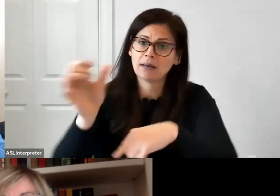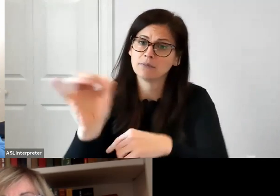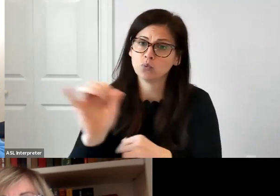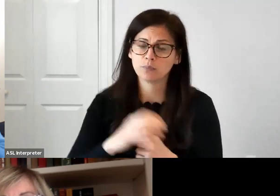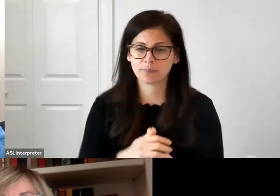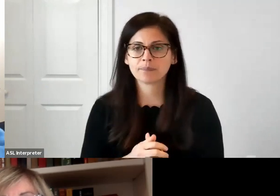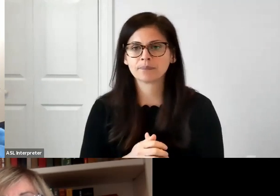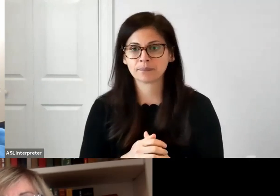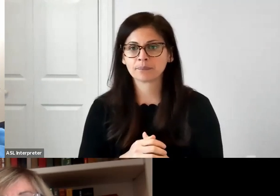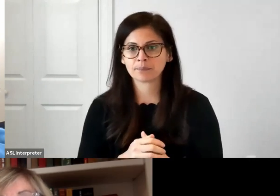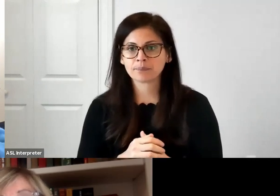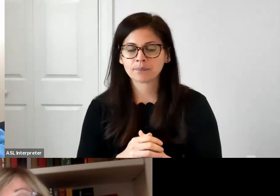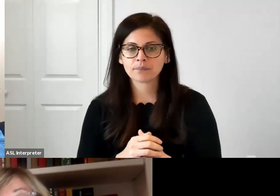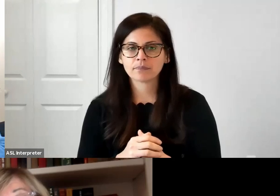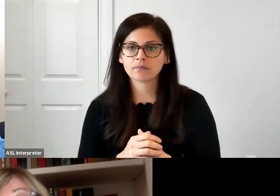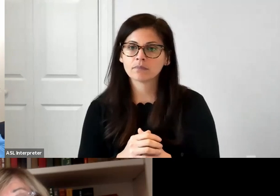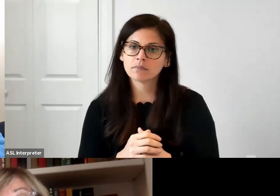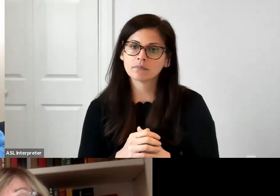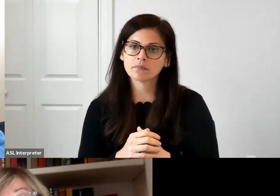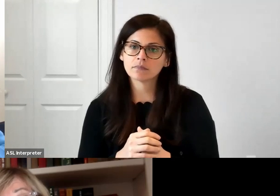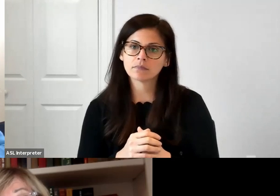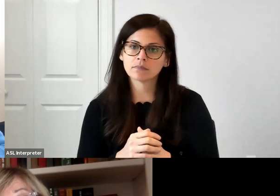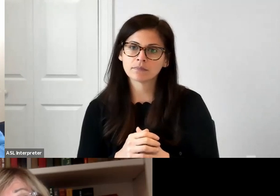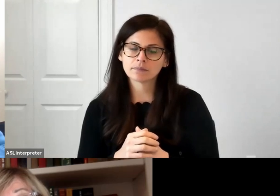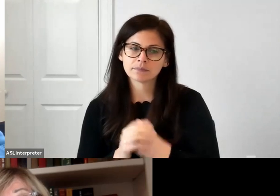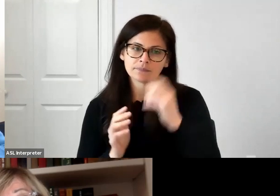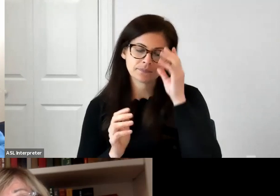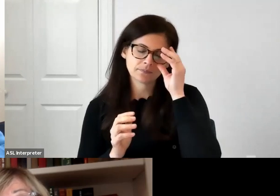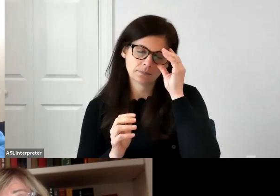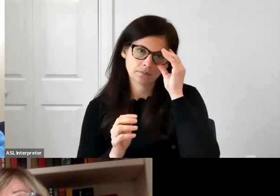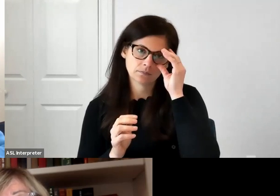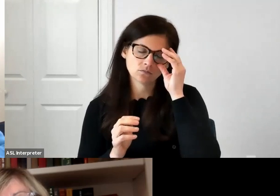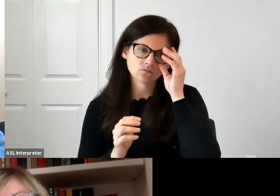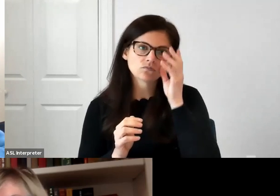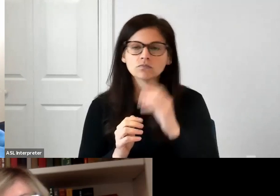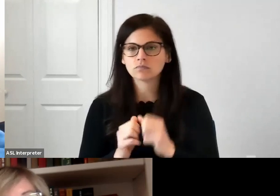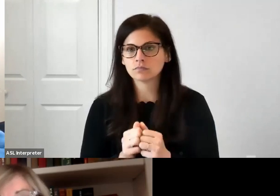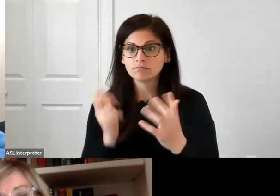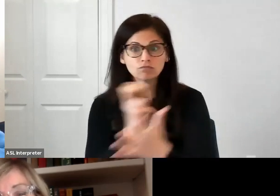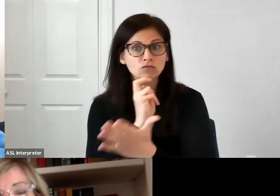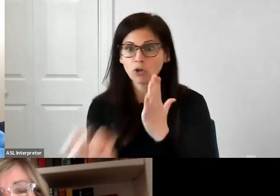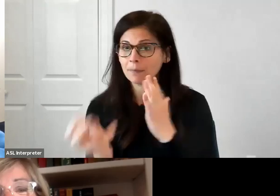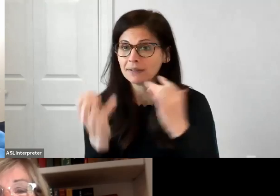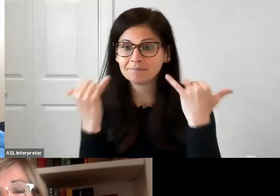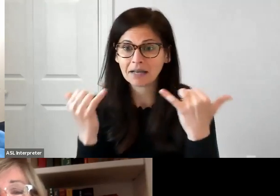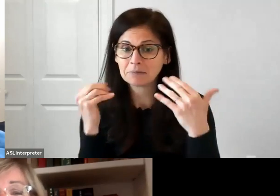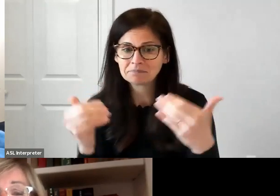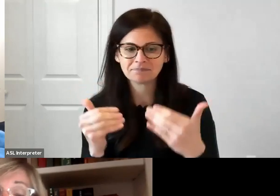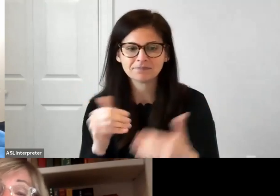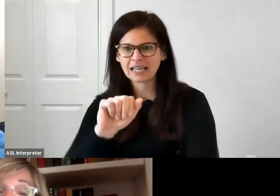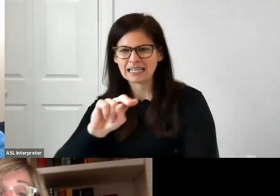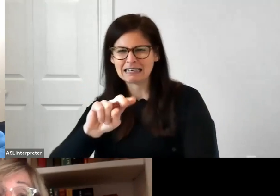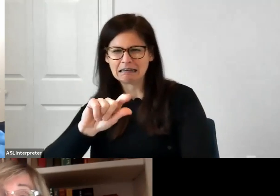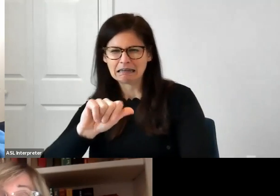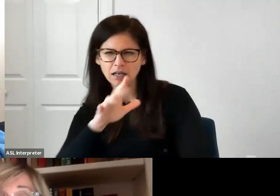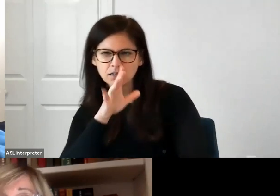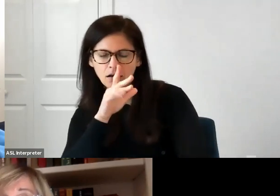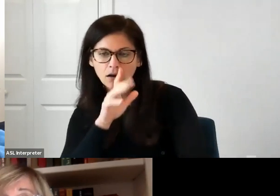So, with that, I think let's jump in. So Charles, and I do wanna say to everyone,